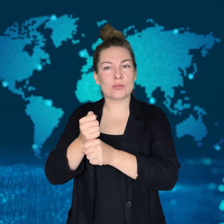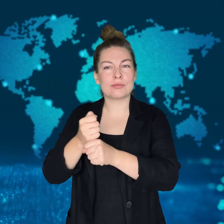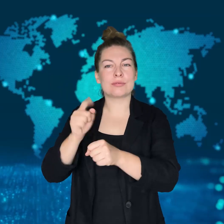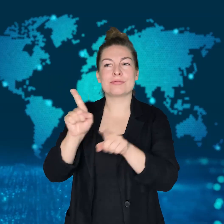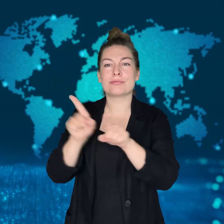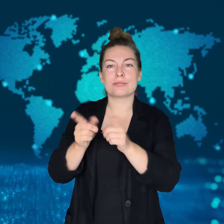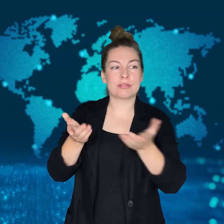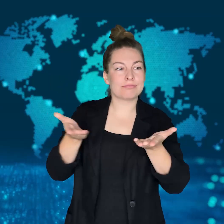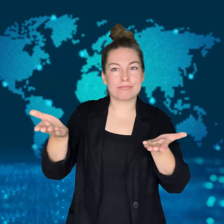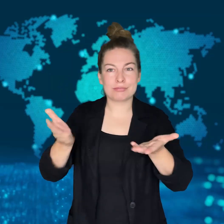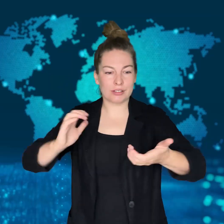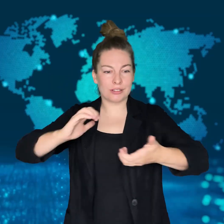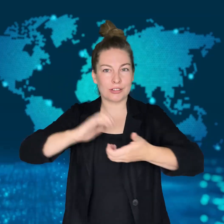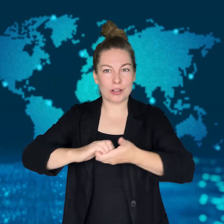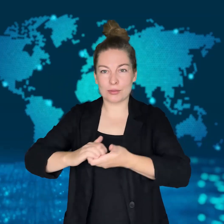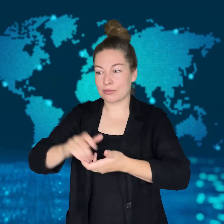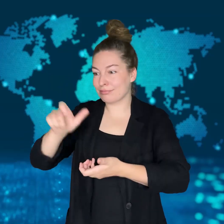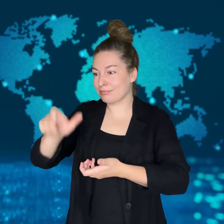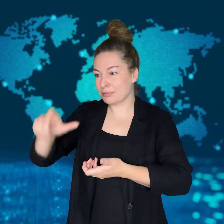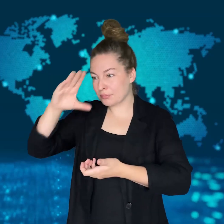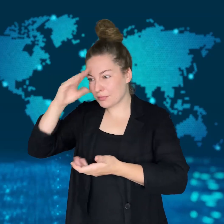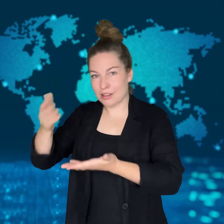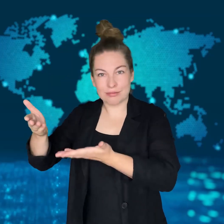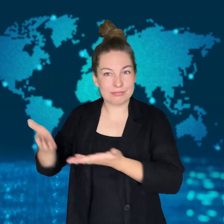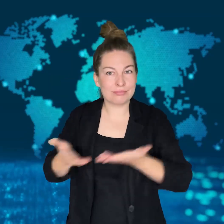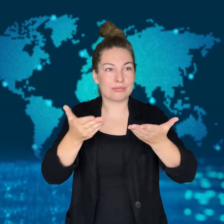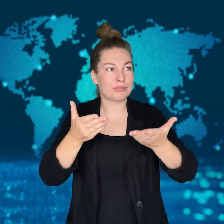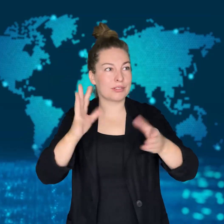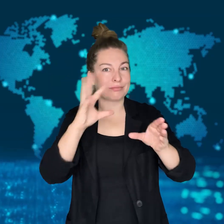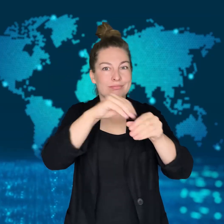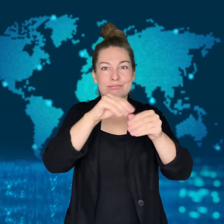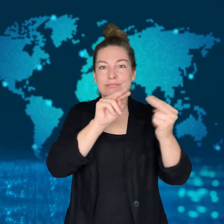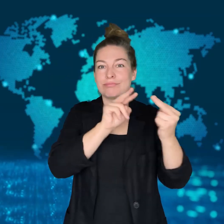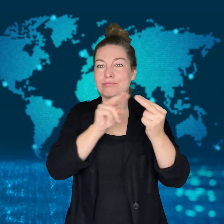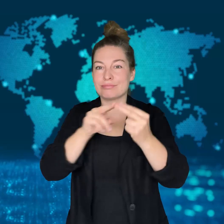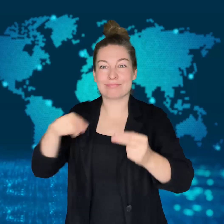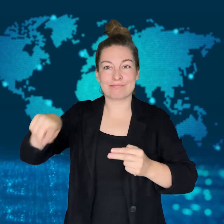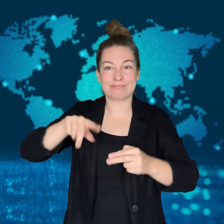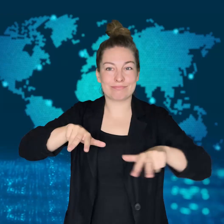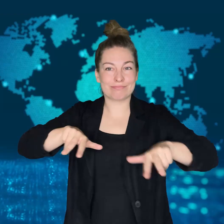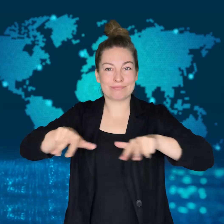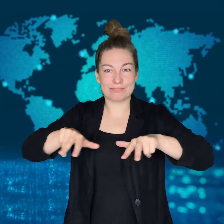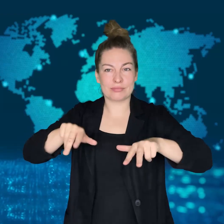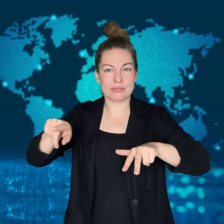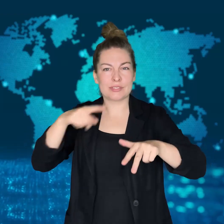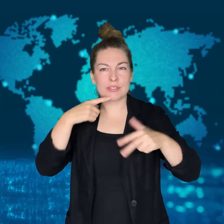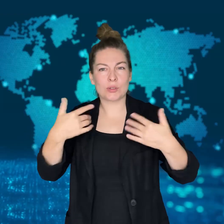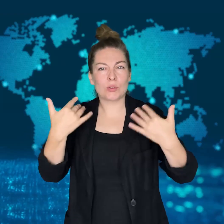A "middleman" who helped to get the young men involved